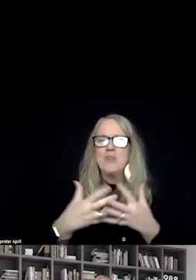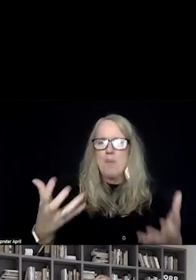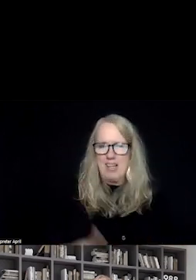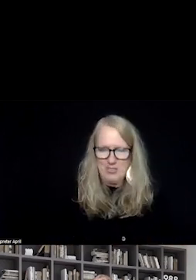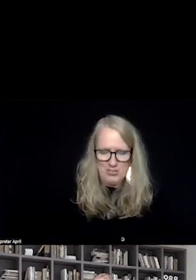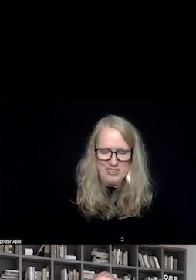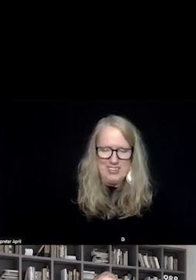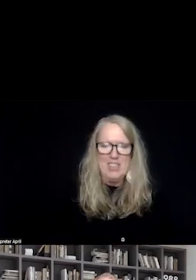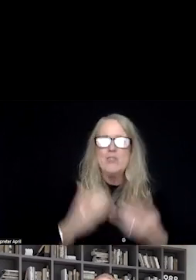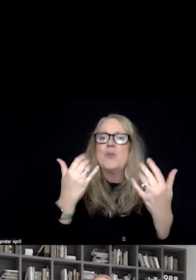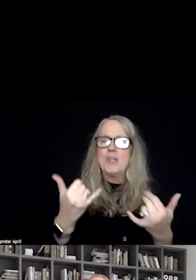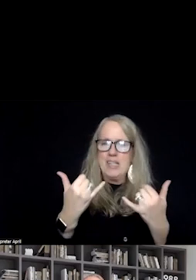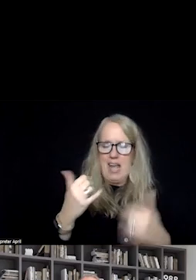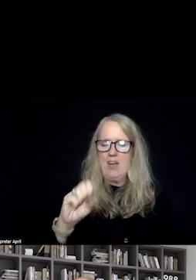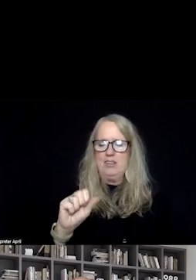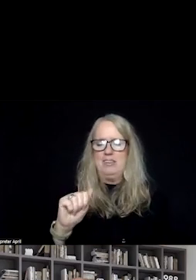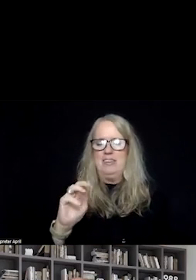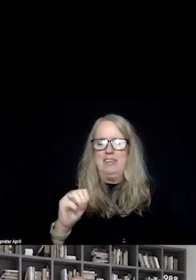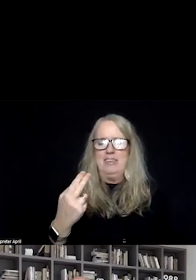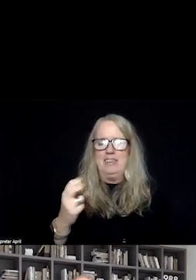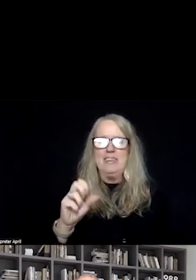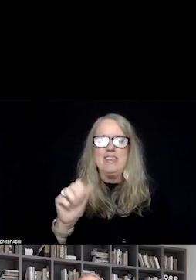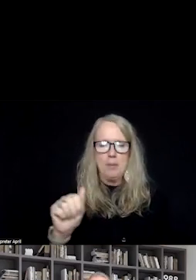THAT, LET'S GO TO THE SAMHSA UPDATE AND WE HAVE JAMES WRIGHT WITH